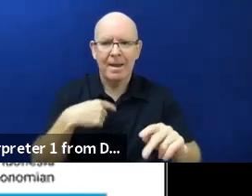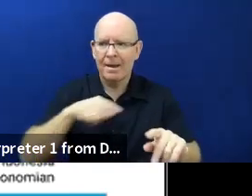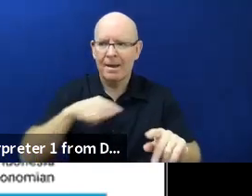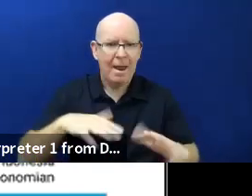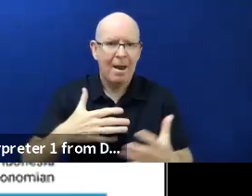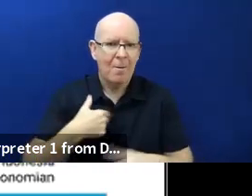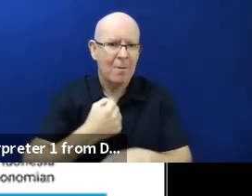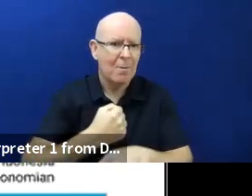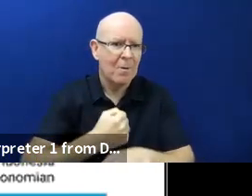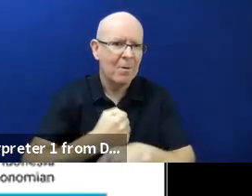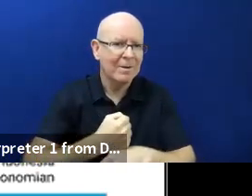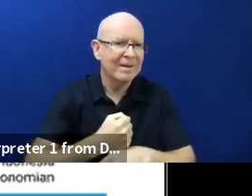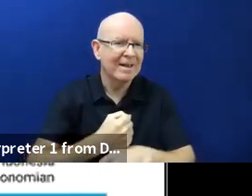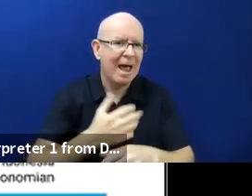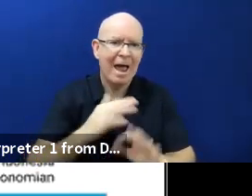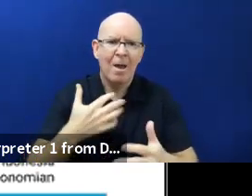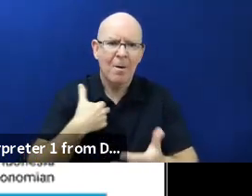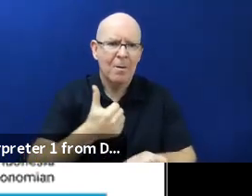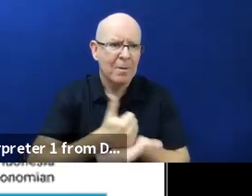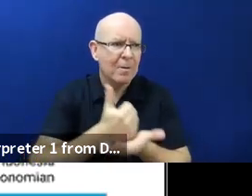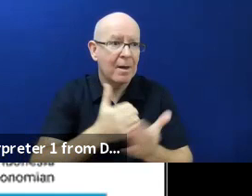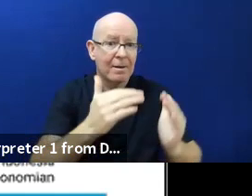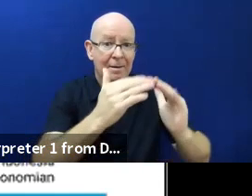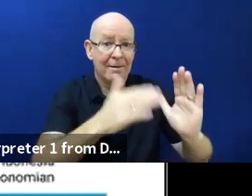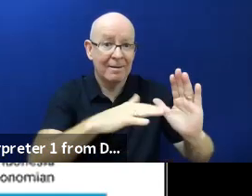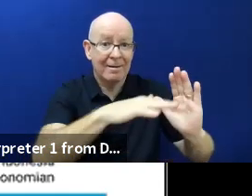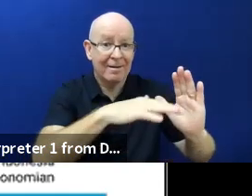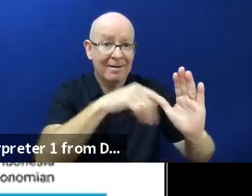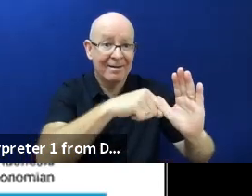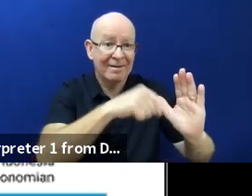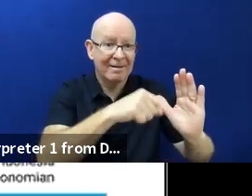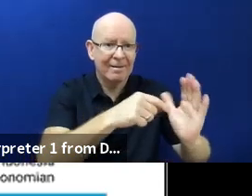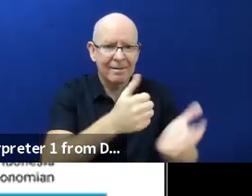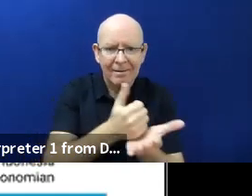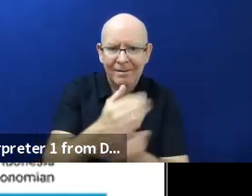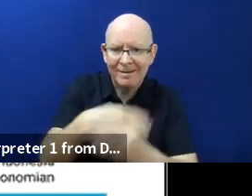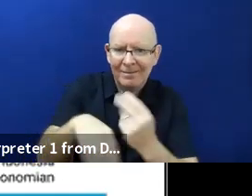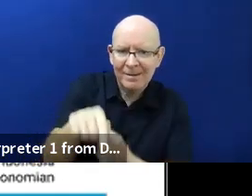so we've got Sawang from Thailand and then we'll have Joshko from Fiji who will speak